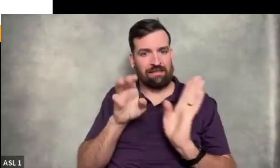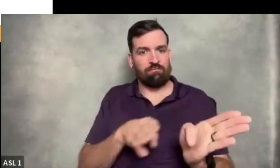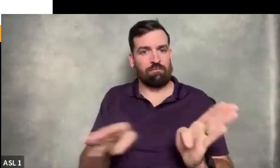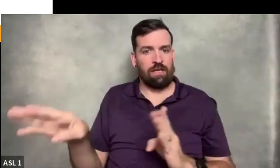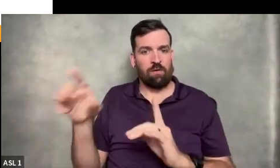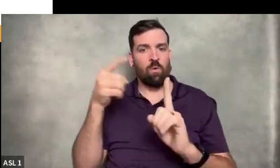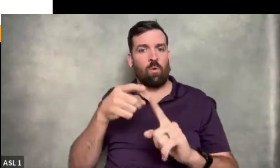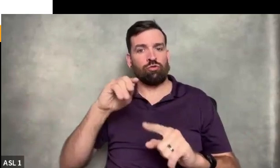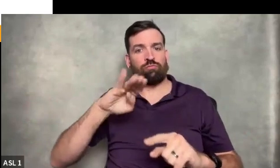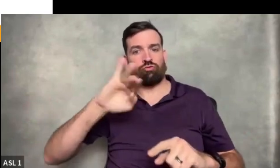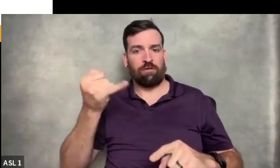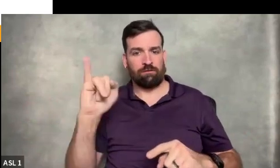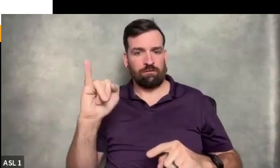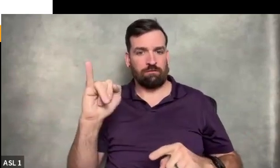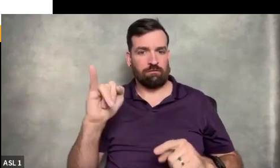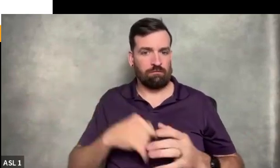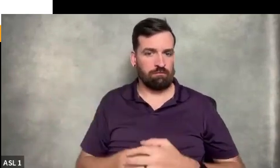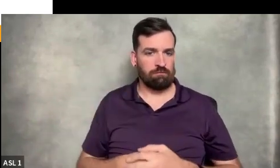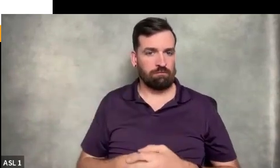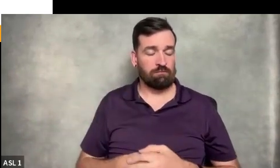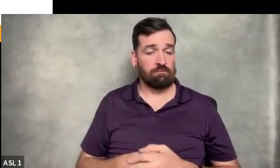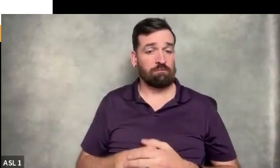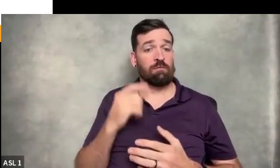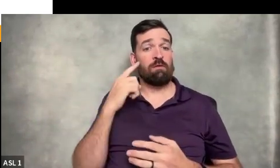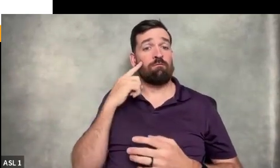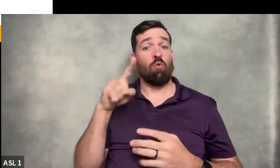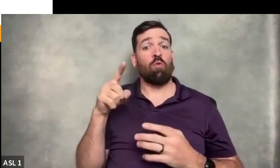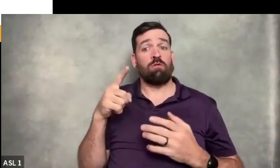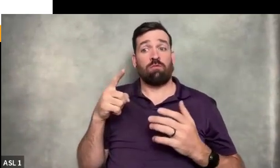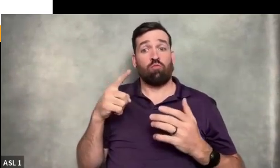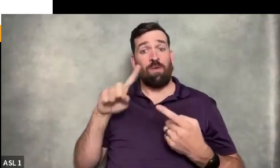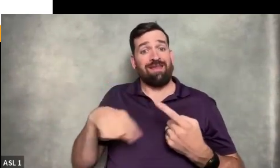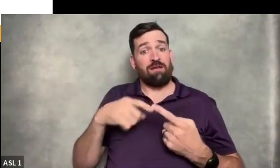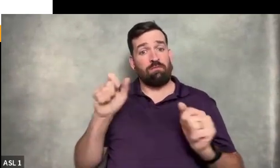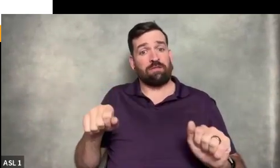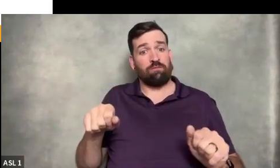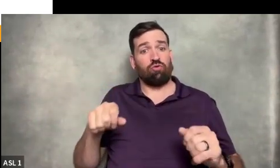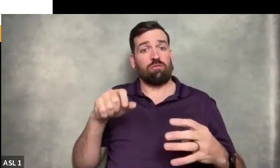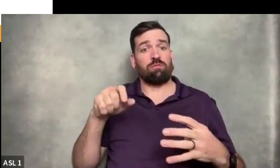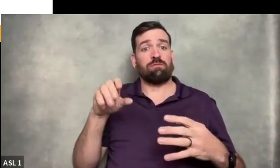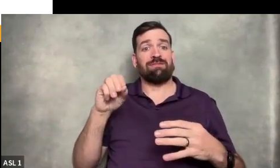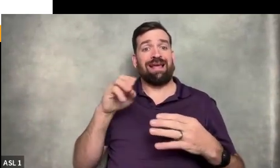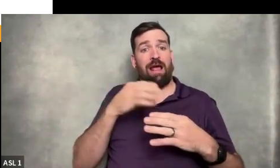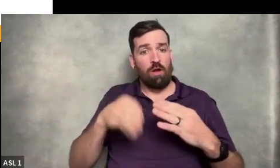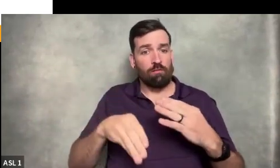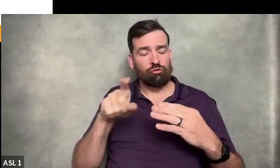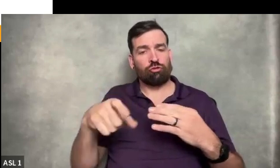and strategies. To the extent possible outcome measures should include short-, intermediate-,